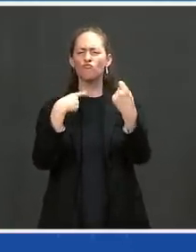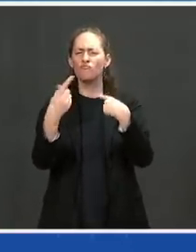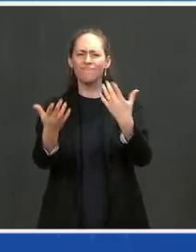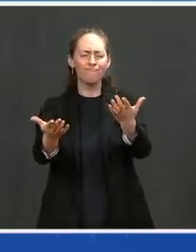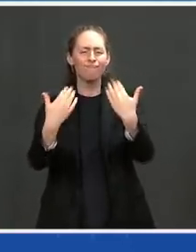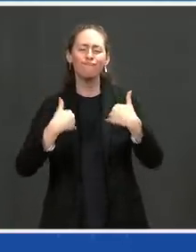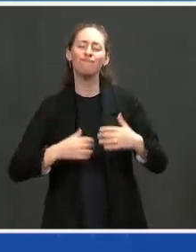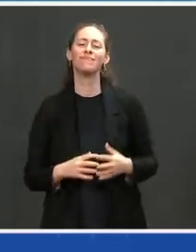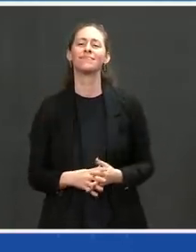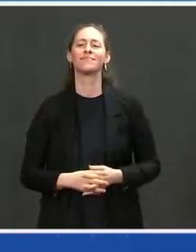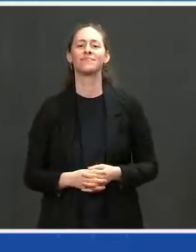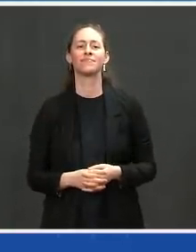Zeke, the Associated Press.